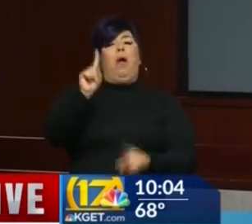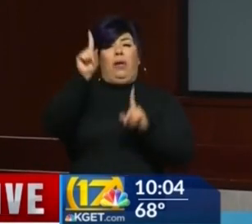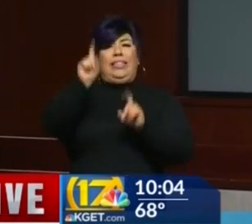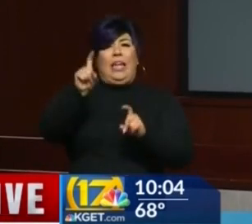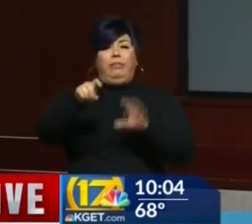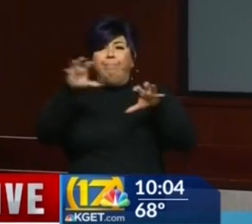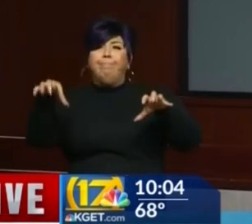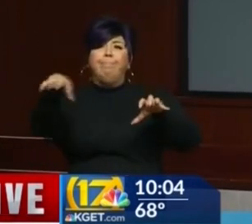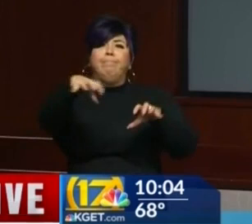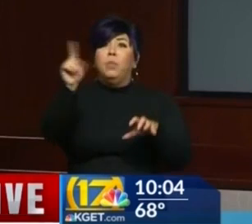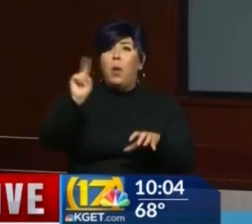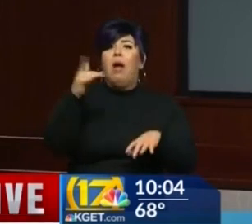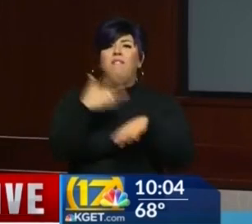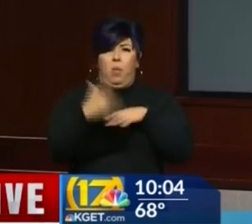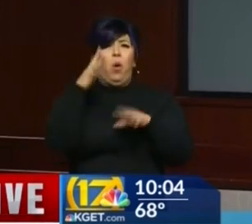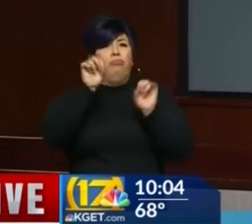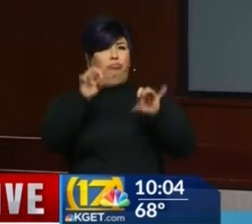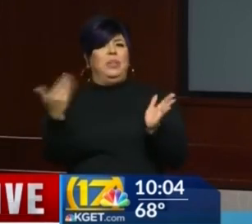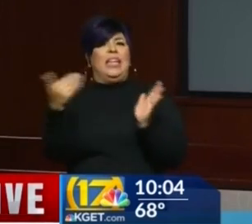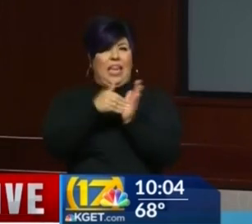IT'S BEEN A WHILE SINCE WE'VE